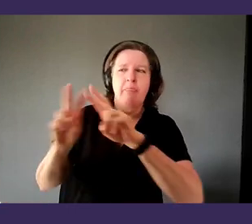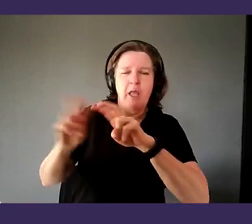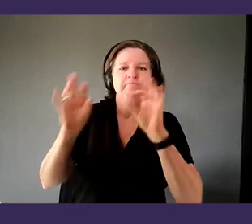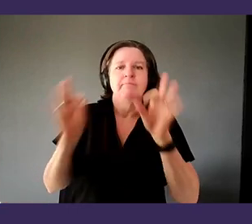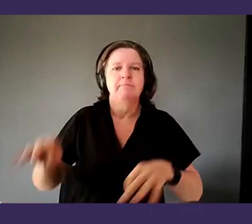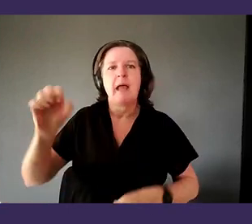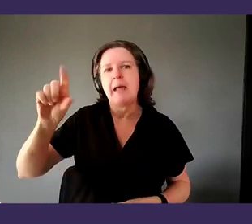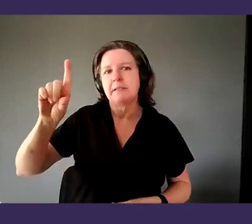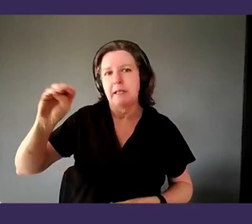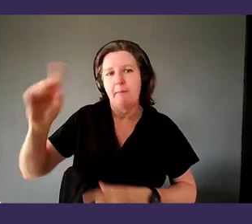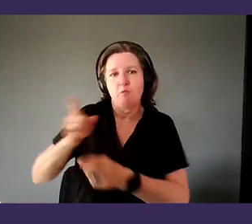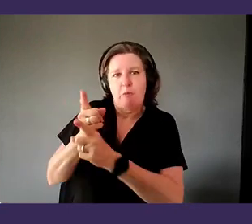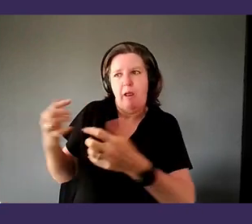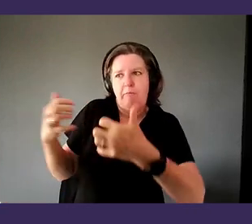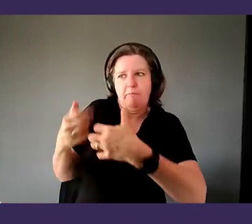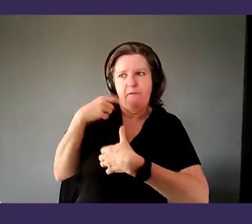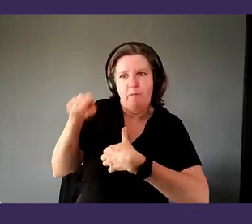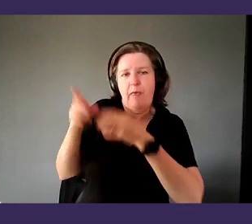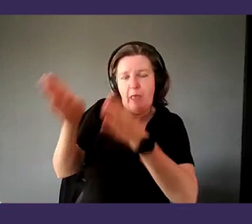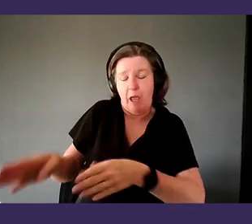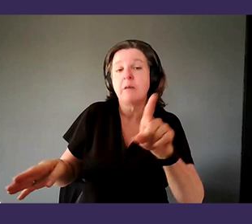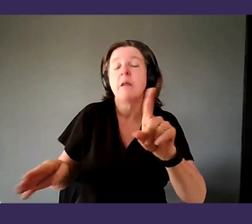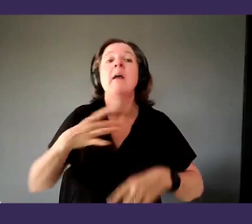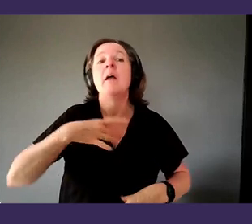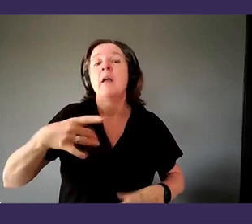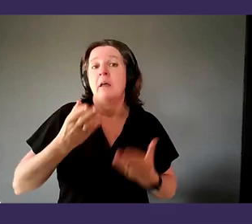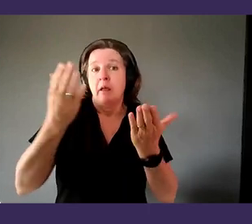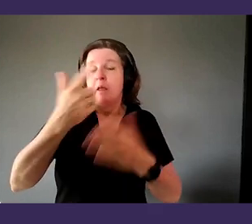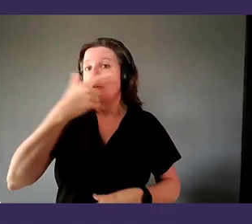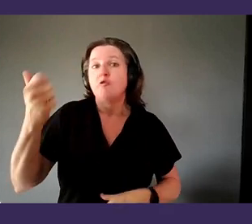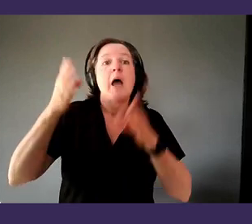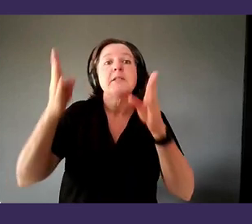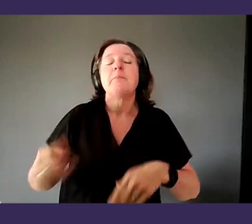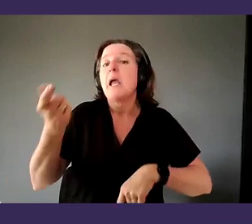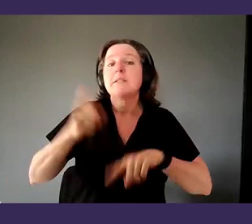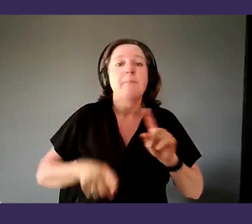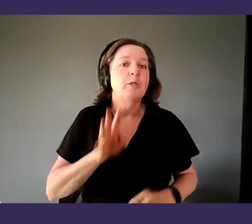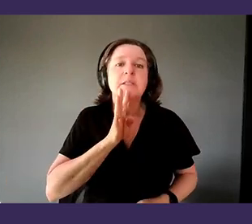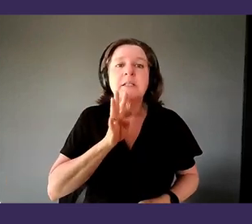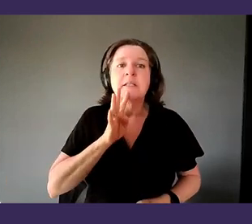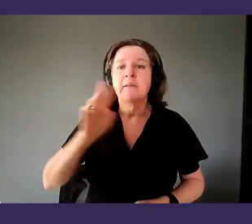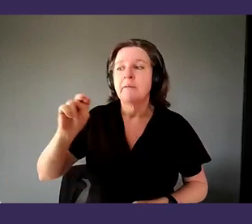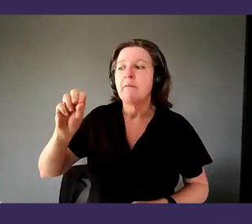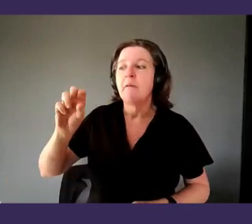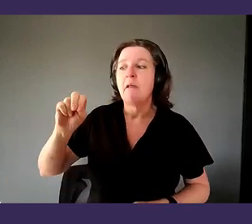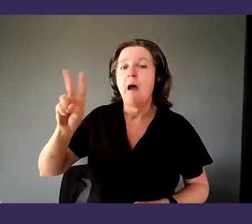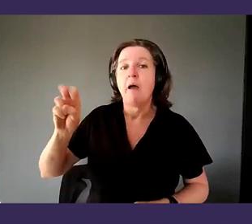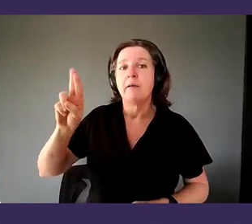And I'd like to bring up that just because an individual is nonverbal doesn't mean they can't use SDM.